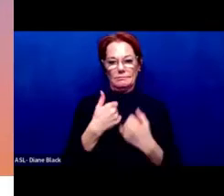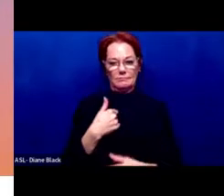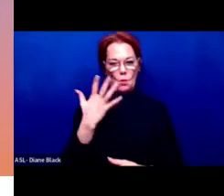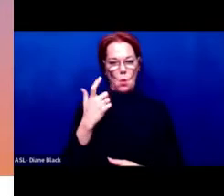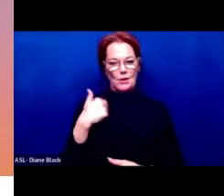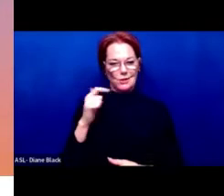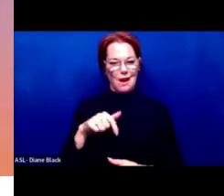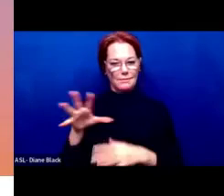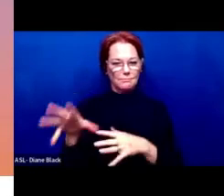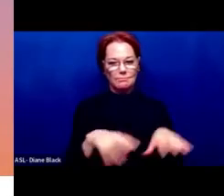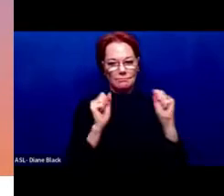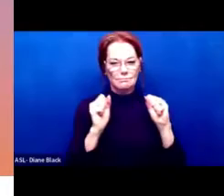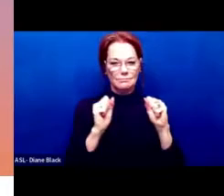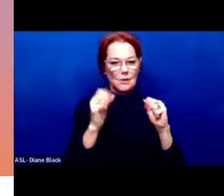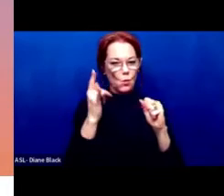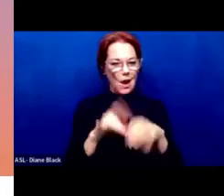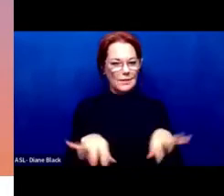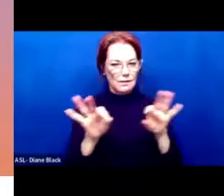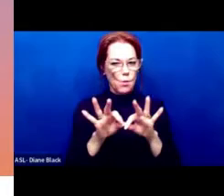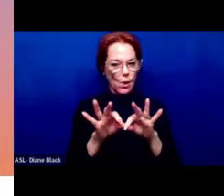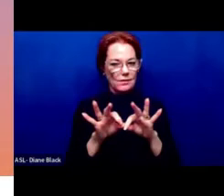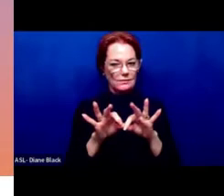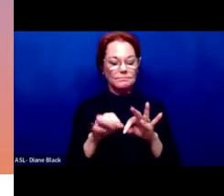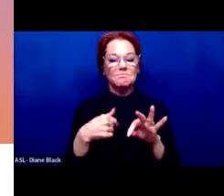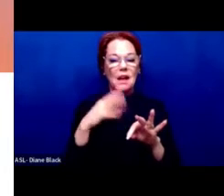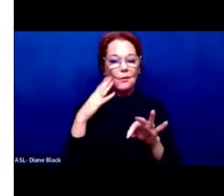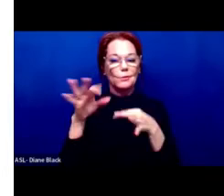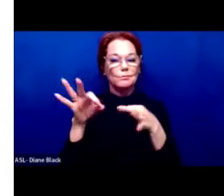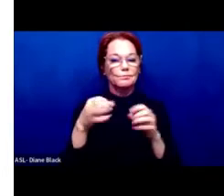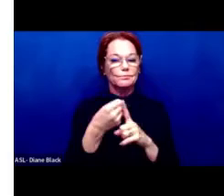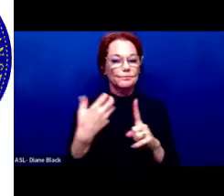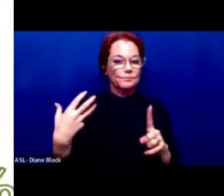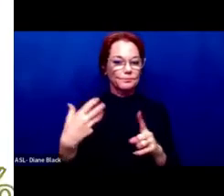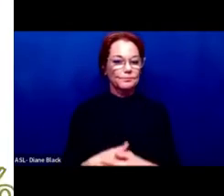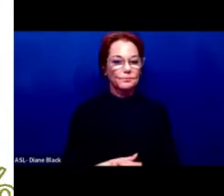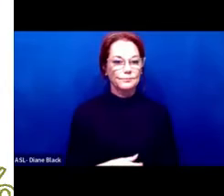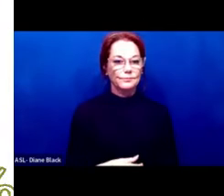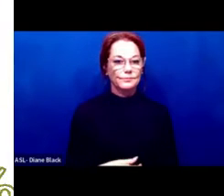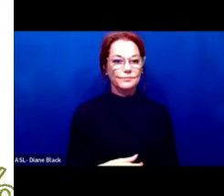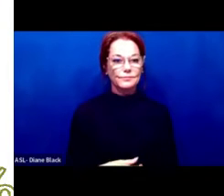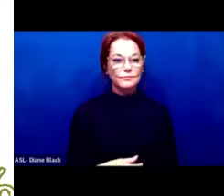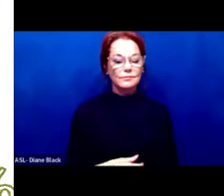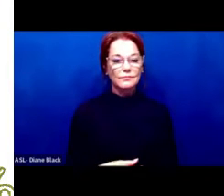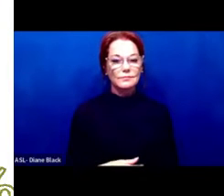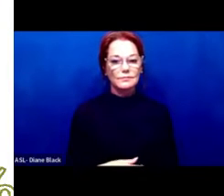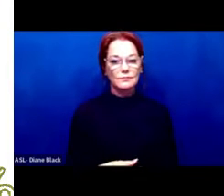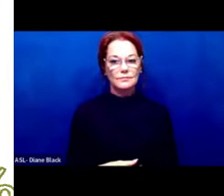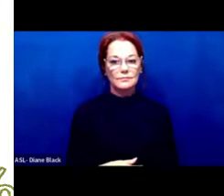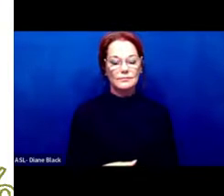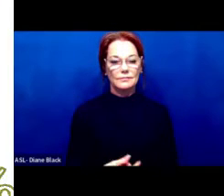talk a little bit about that as we kind of bring this home. All right, I started the